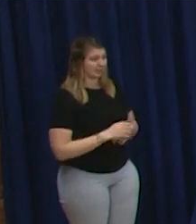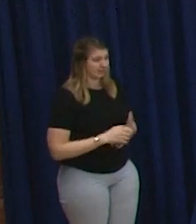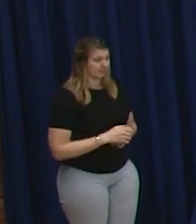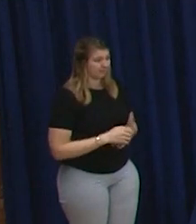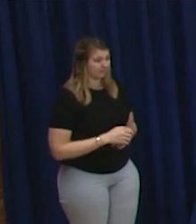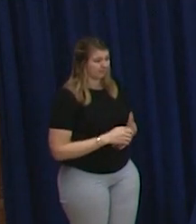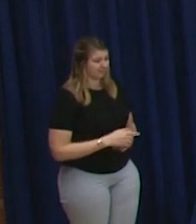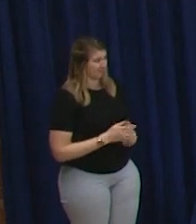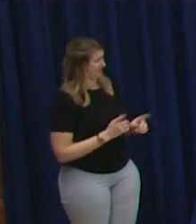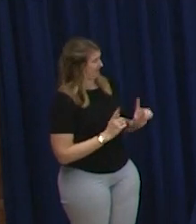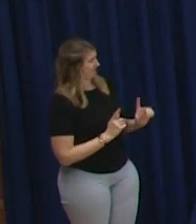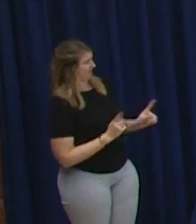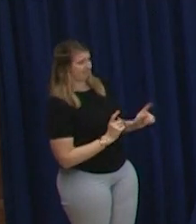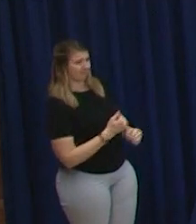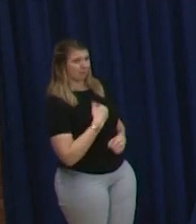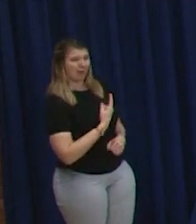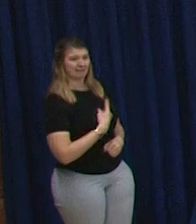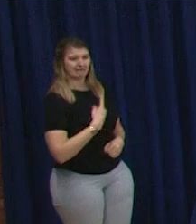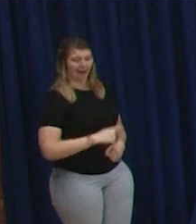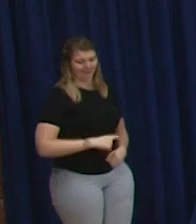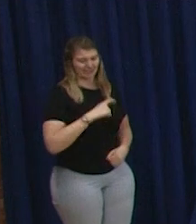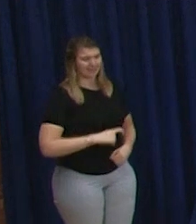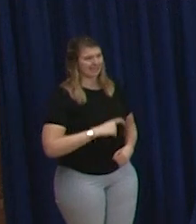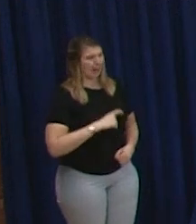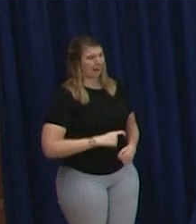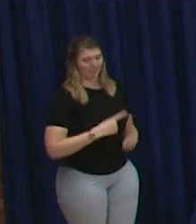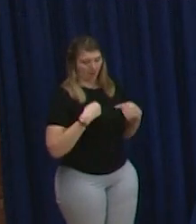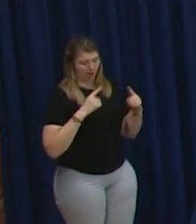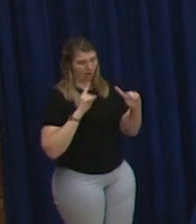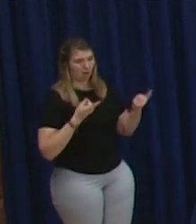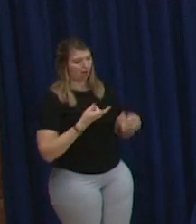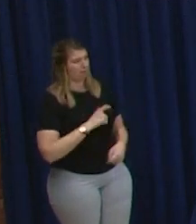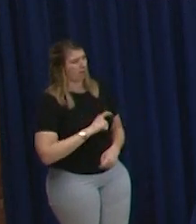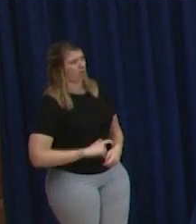that I can be a poster girl for, poster woman I don't think I can get away with girl any longer,